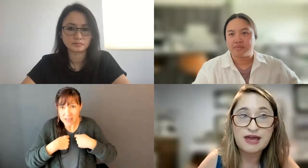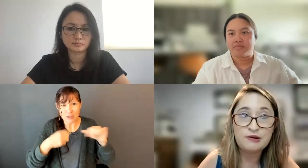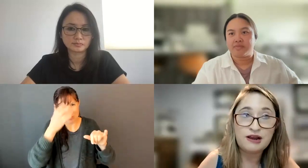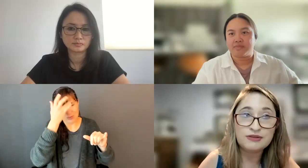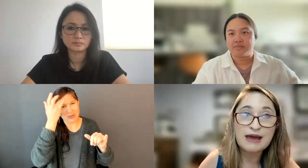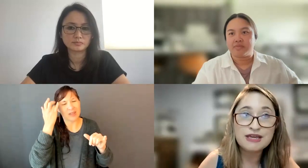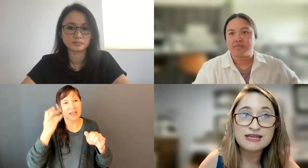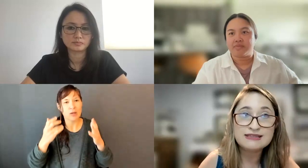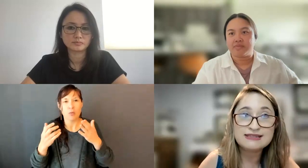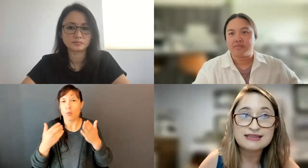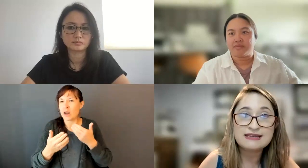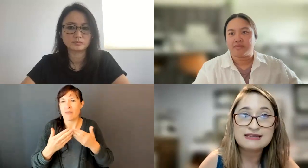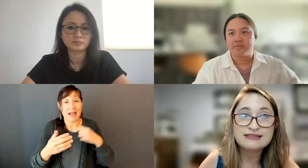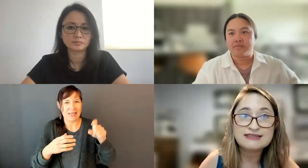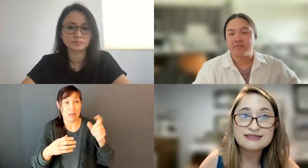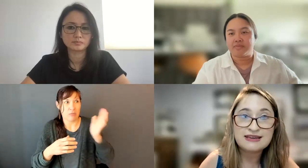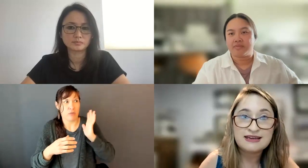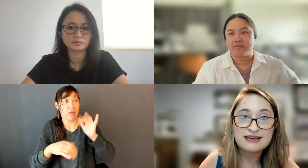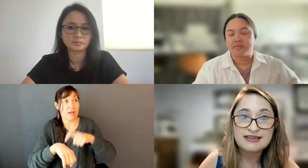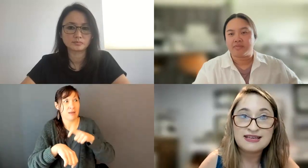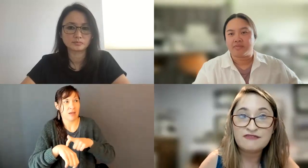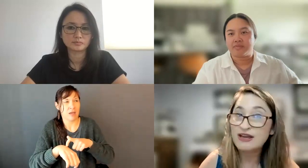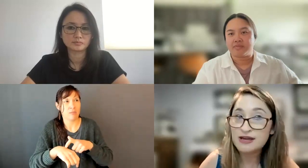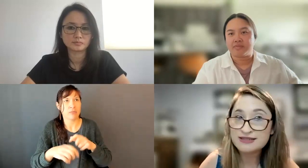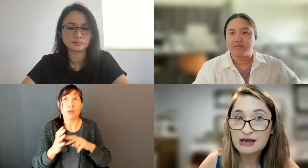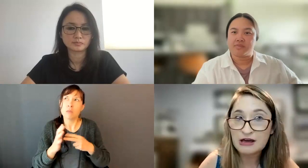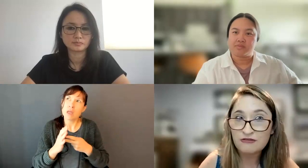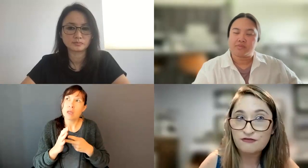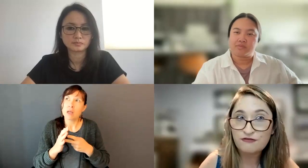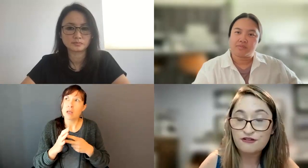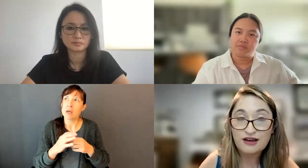And what that means is giving myself some grace